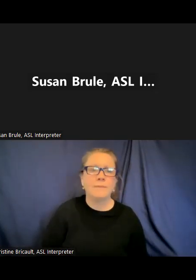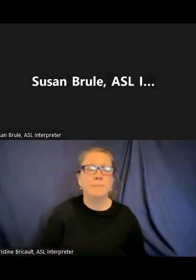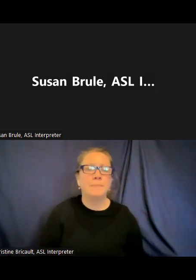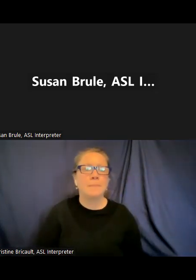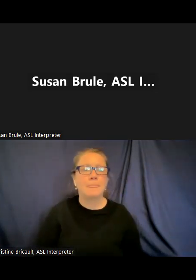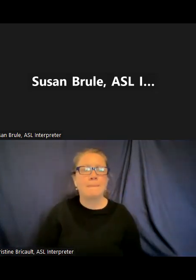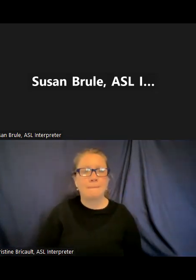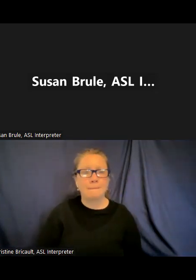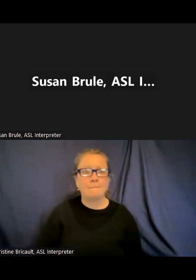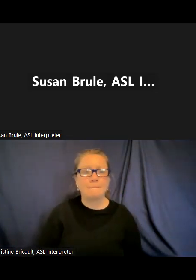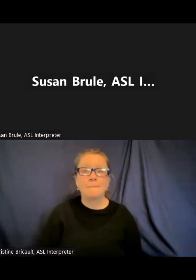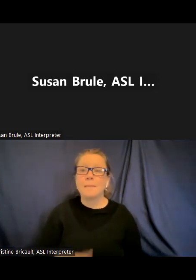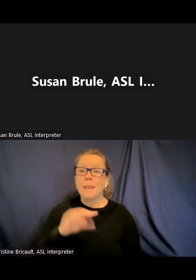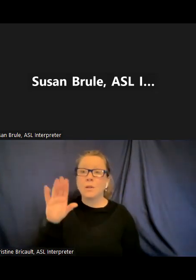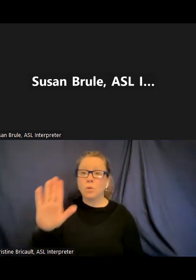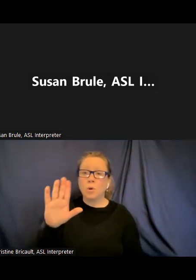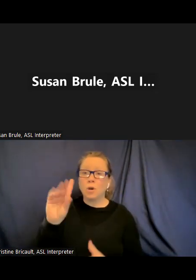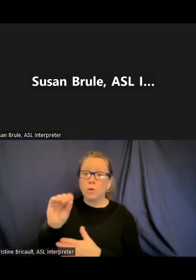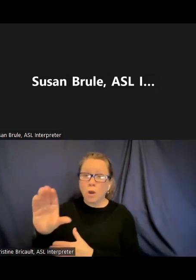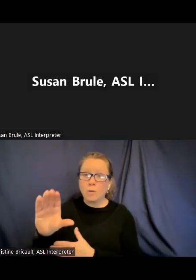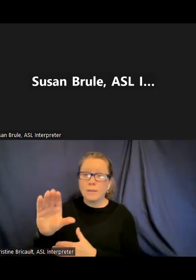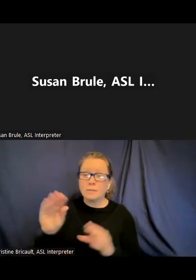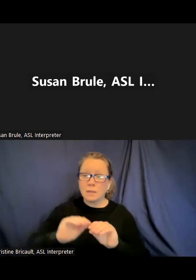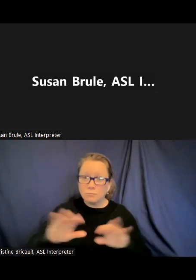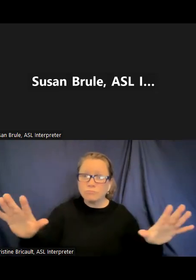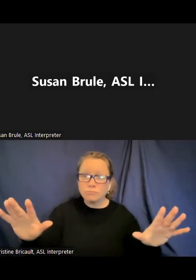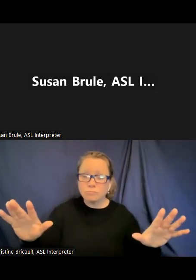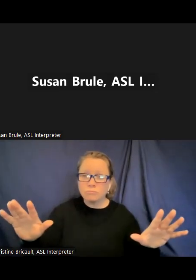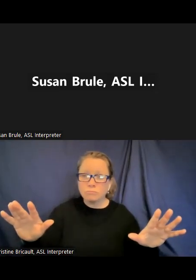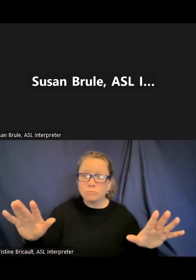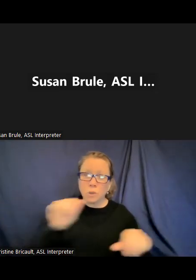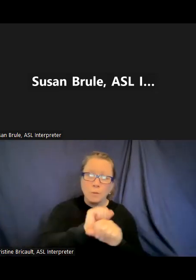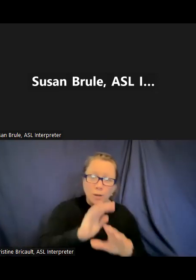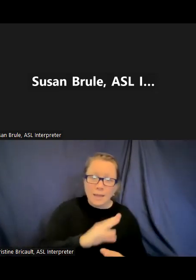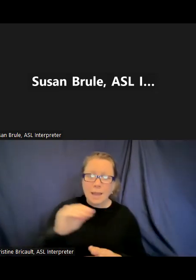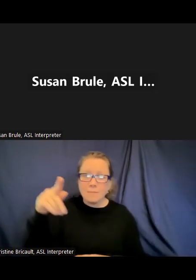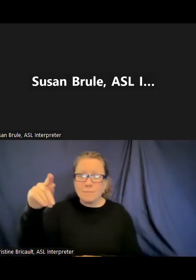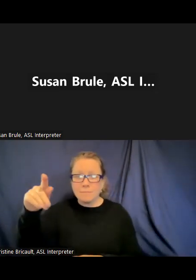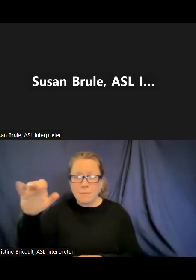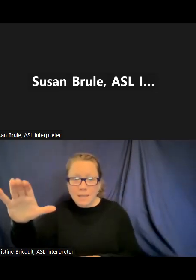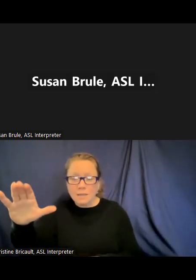Make sure that the documents that you're providing to your employees and to members of the public are accessible.